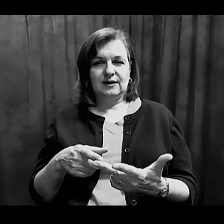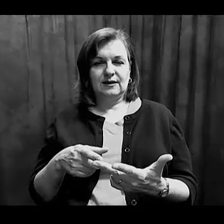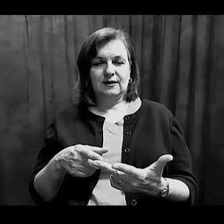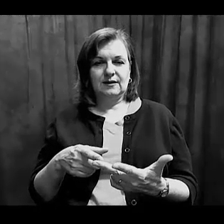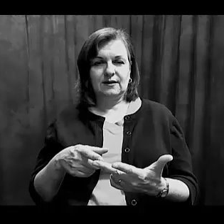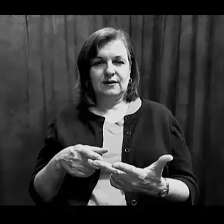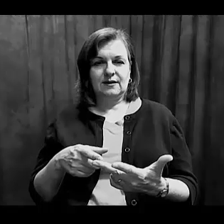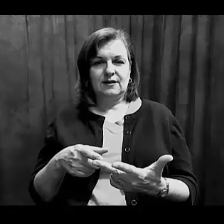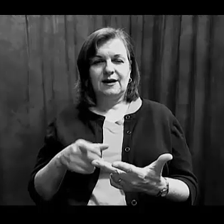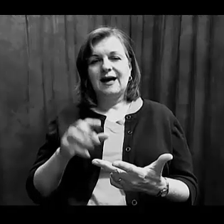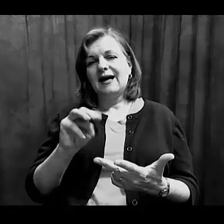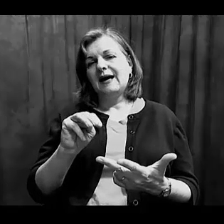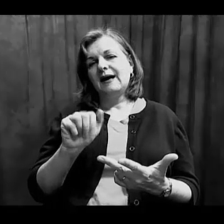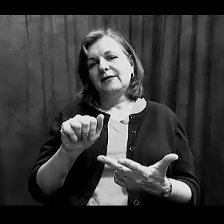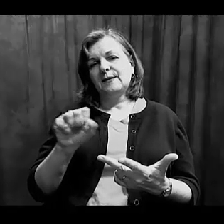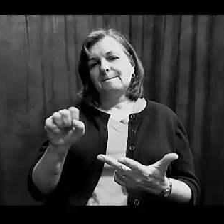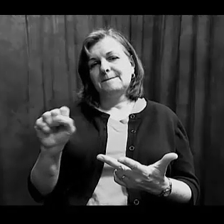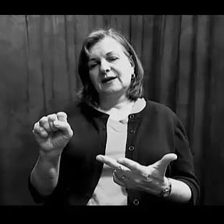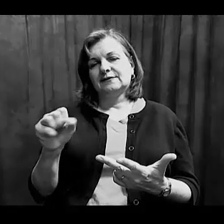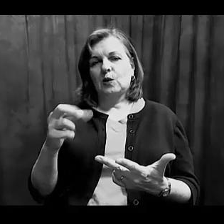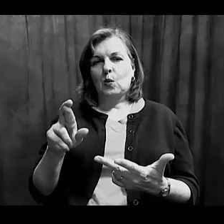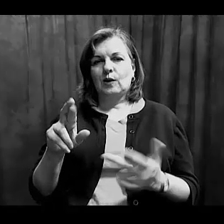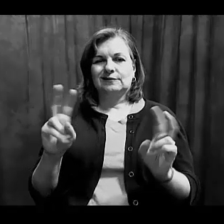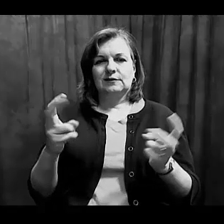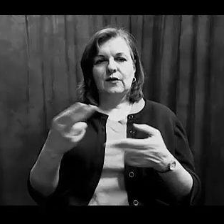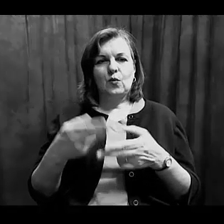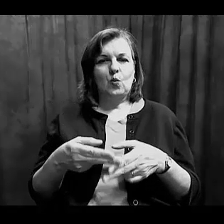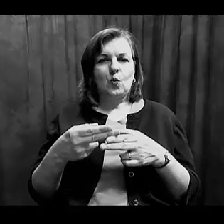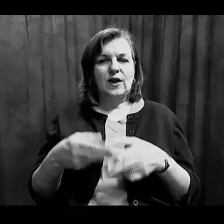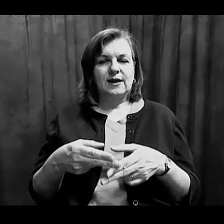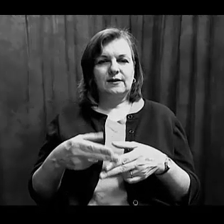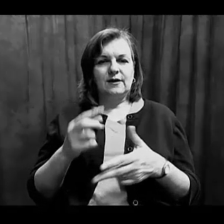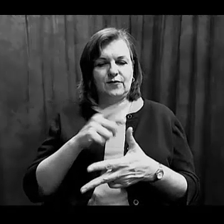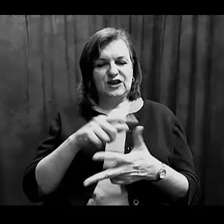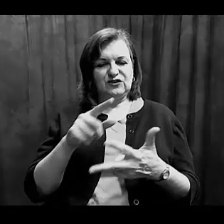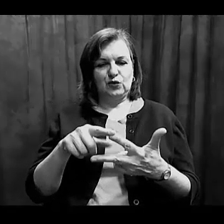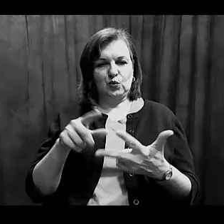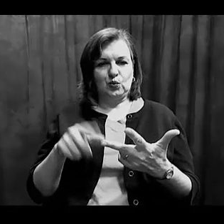is the fact that the mass or the weight